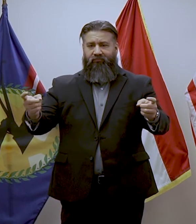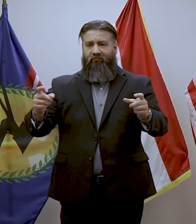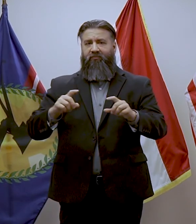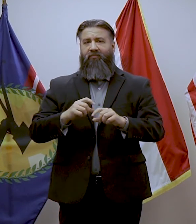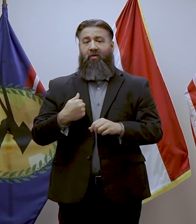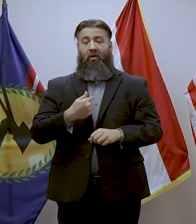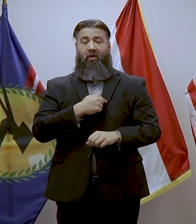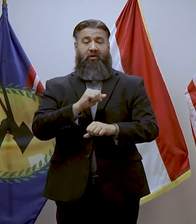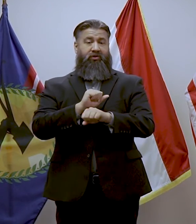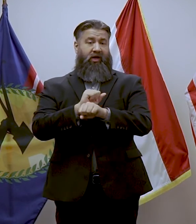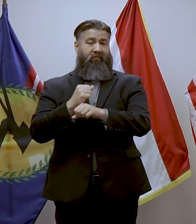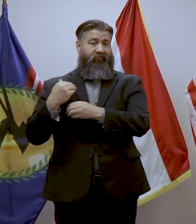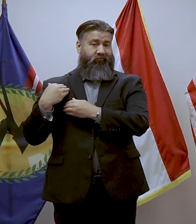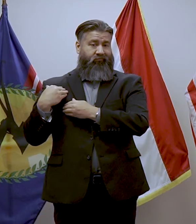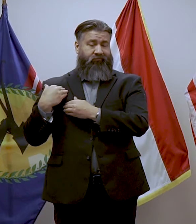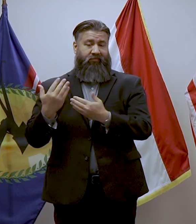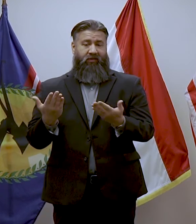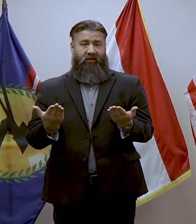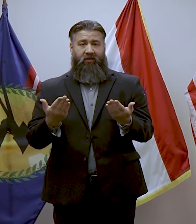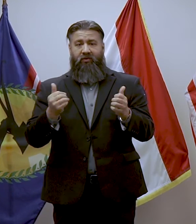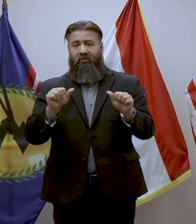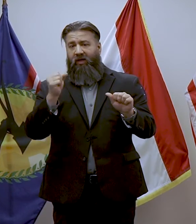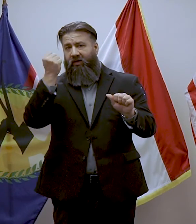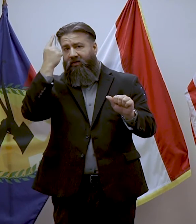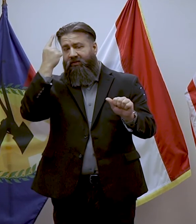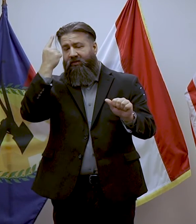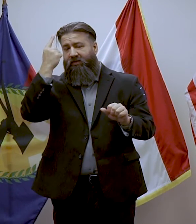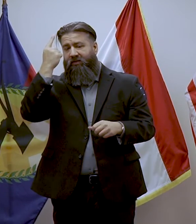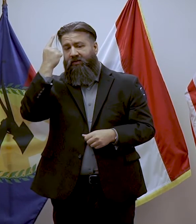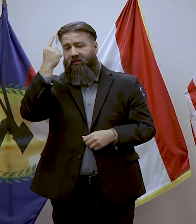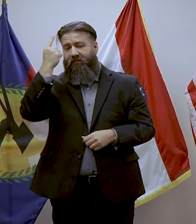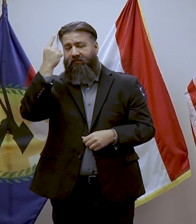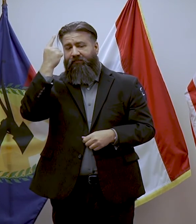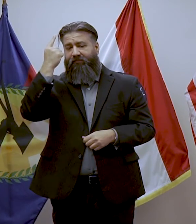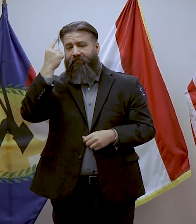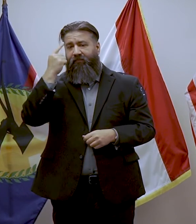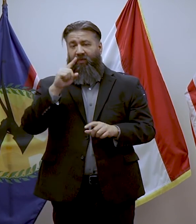Our job was to try and understand the survey results